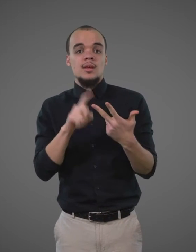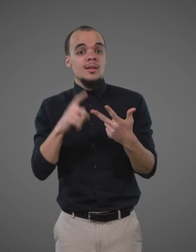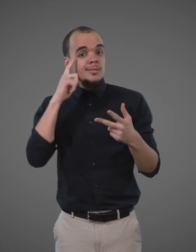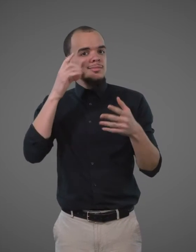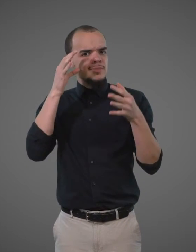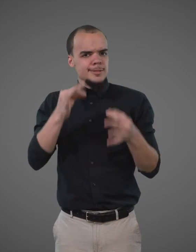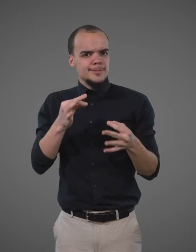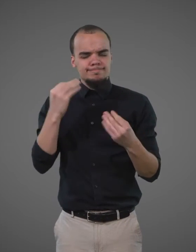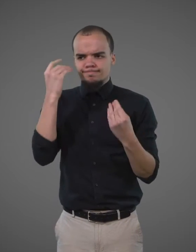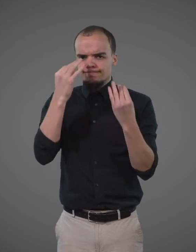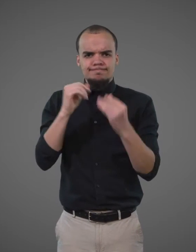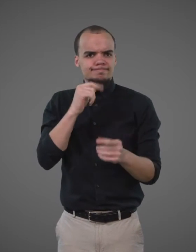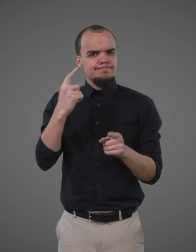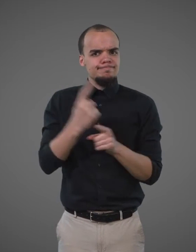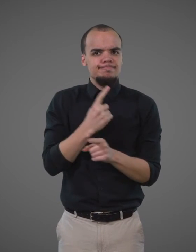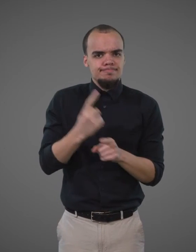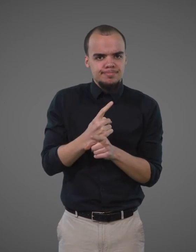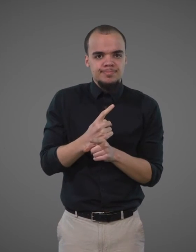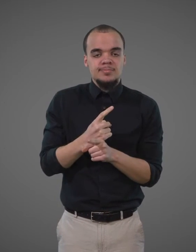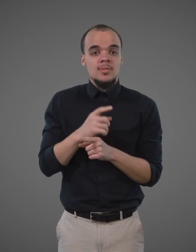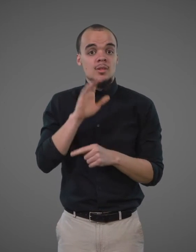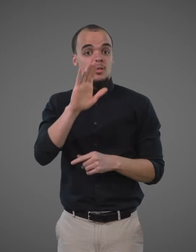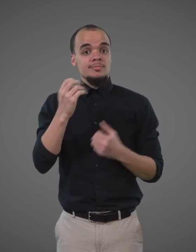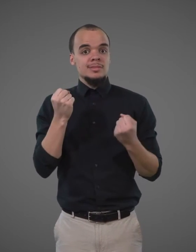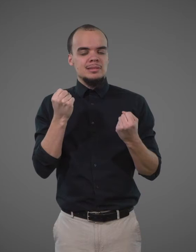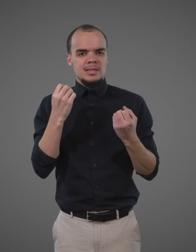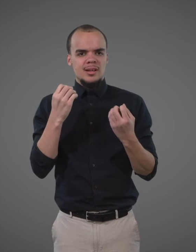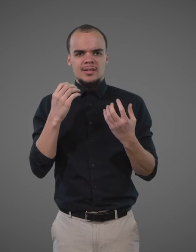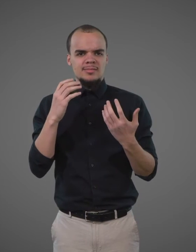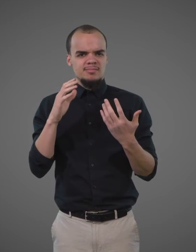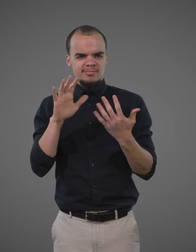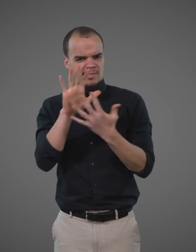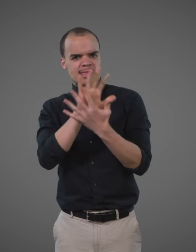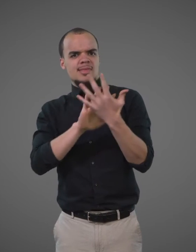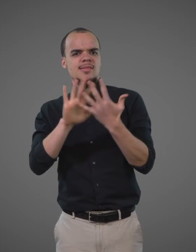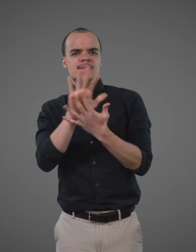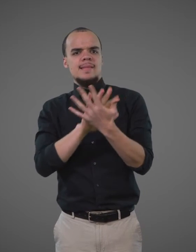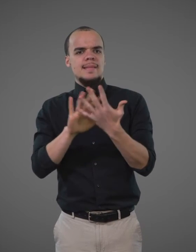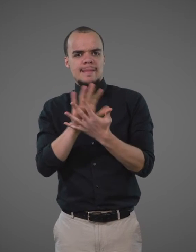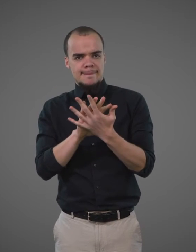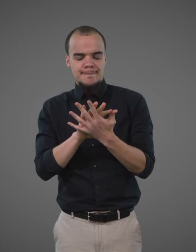You can't think clearly, and your signing communication is not clear.